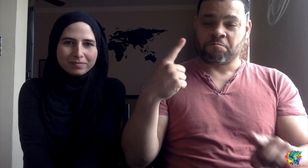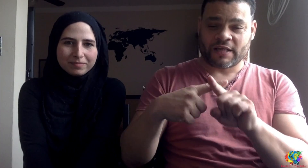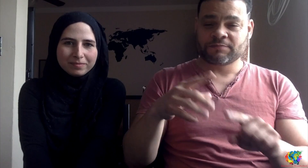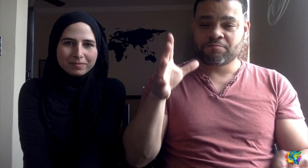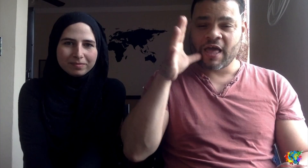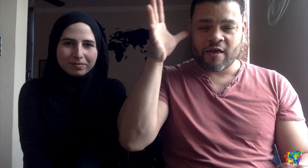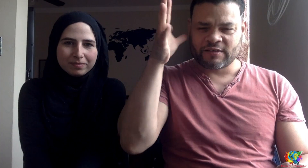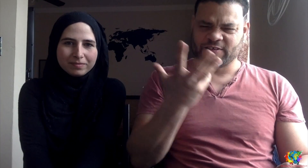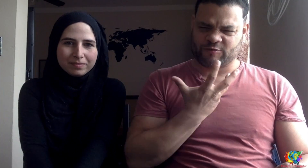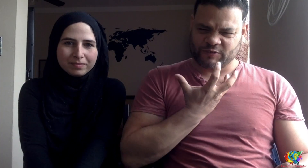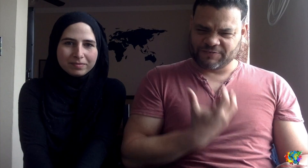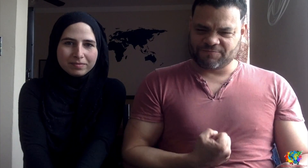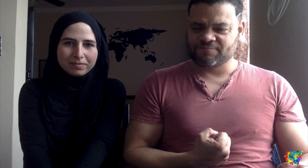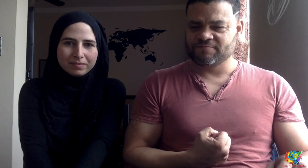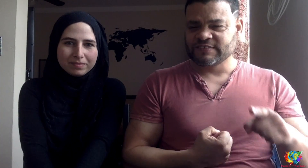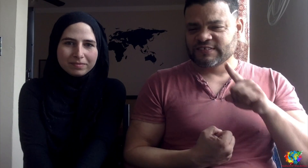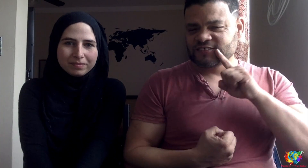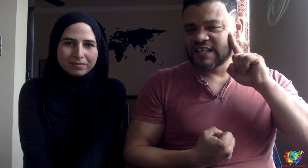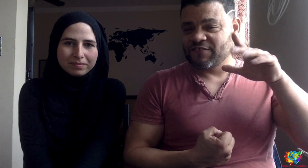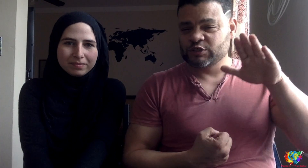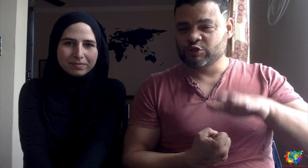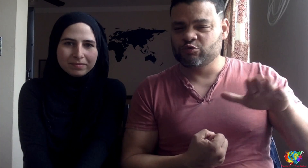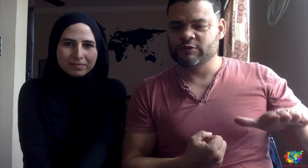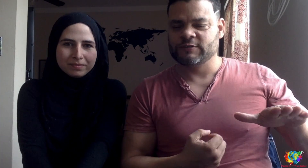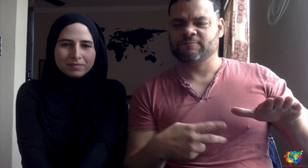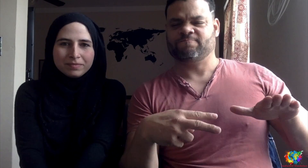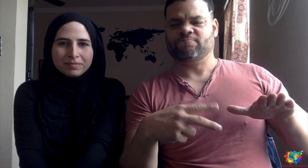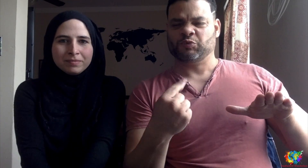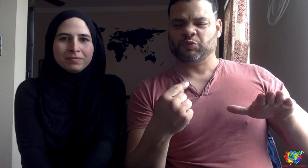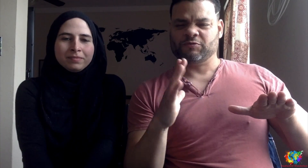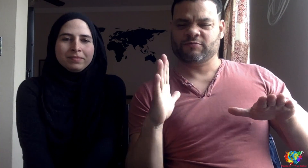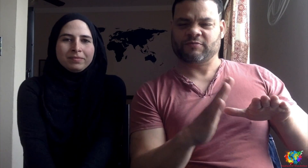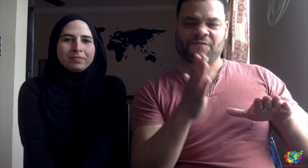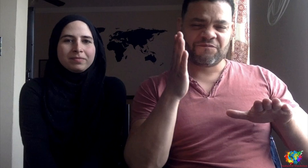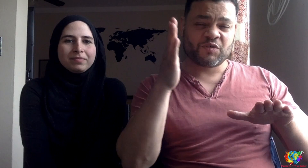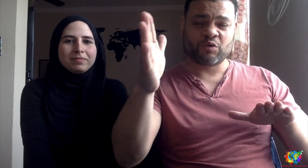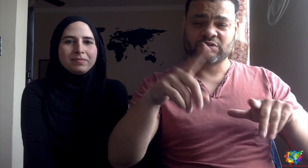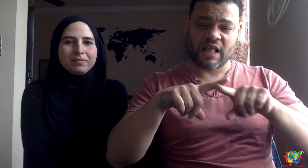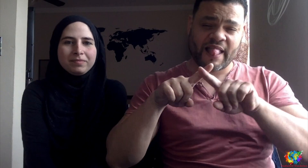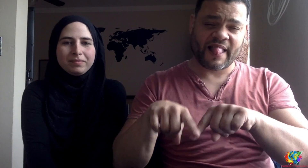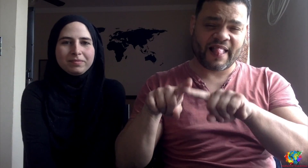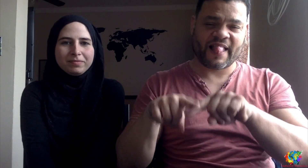Gregory: Plus the parents who grieved for their Deaf children and worried that their kids will rely on them in the future.